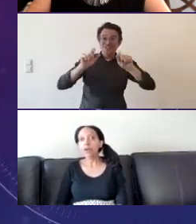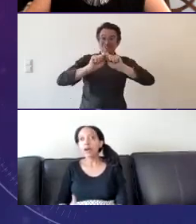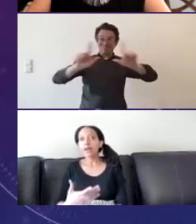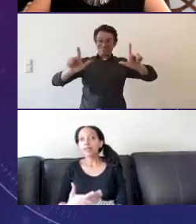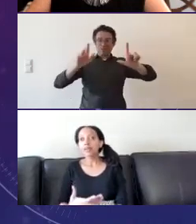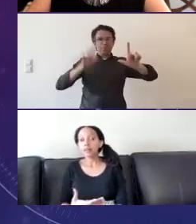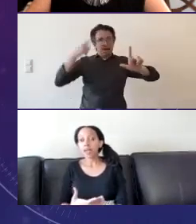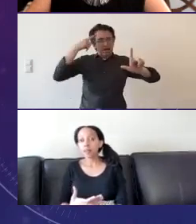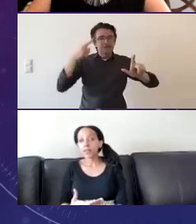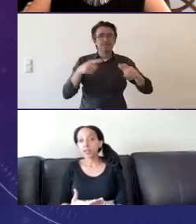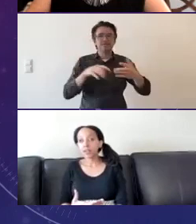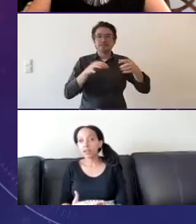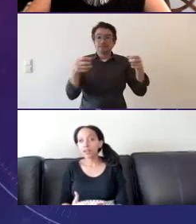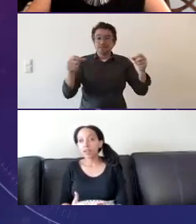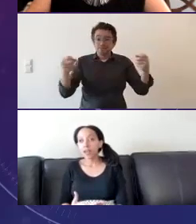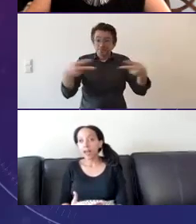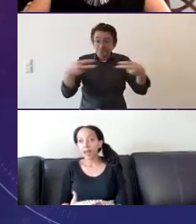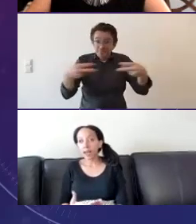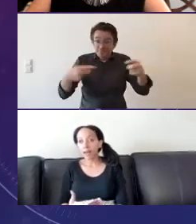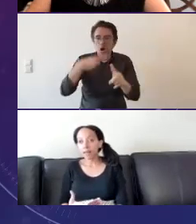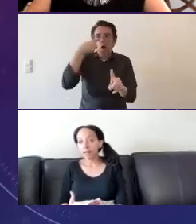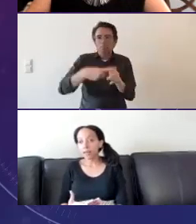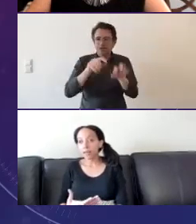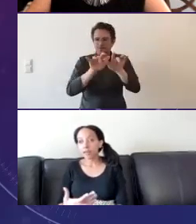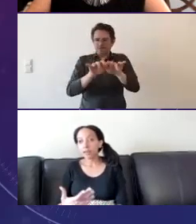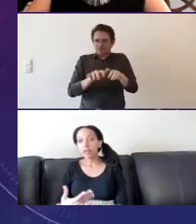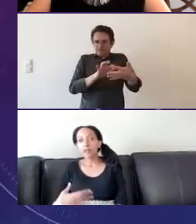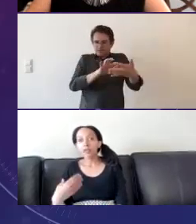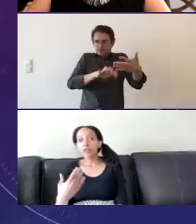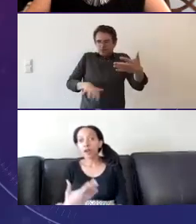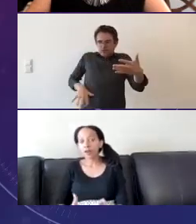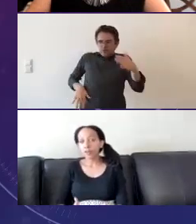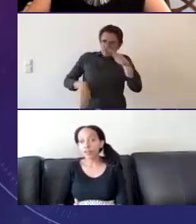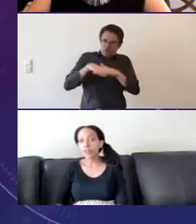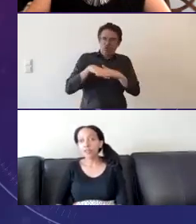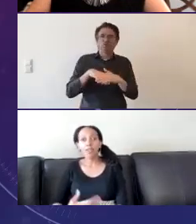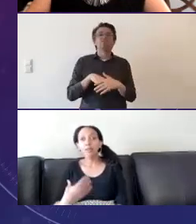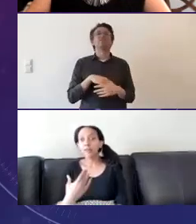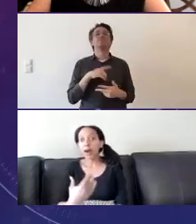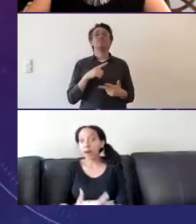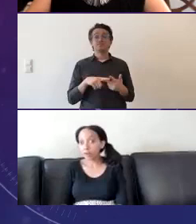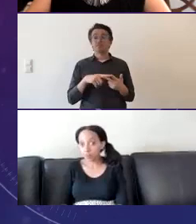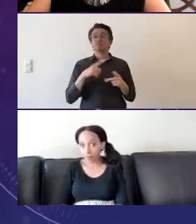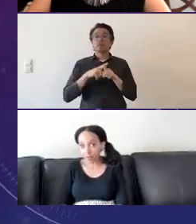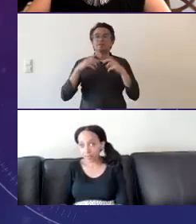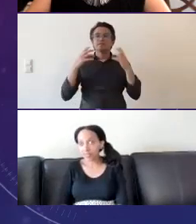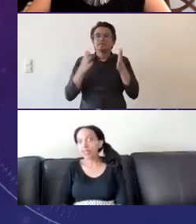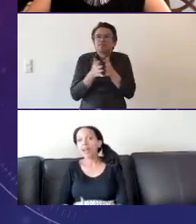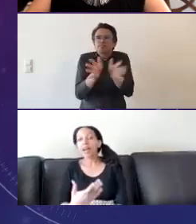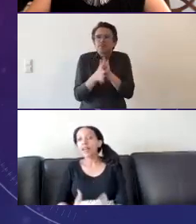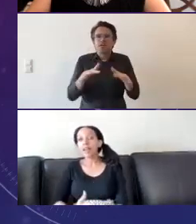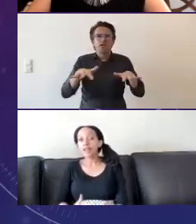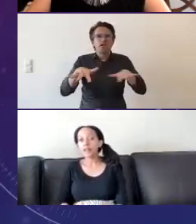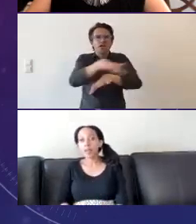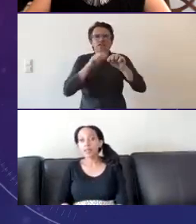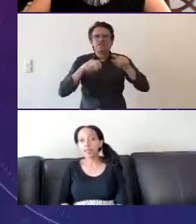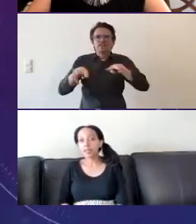sometimes videos have charts powerpoints and that information needs to come